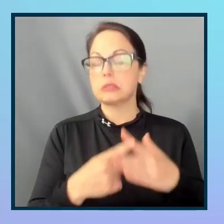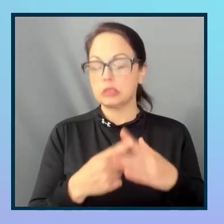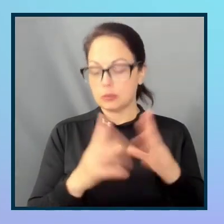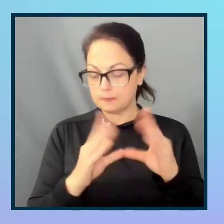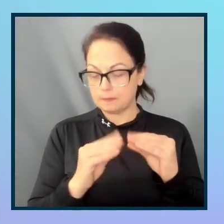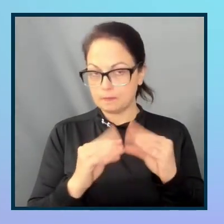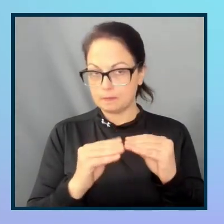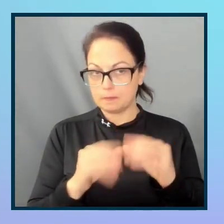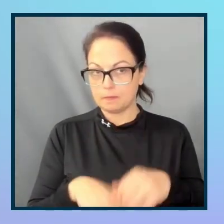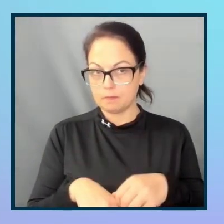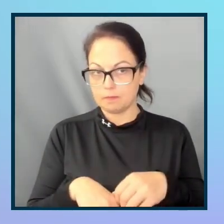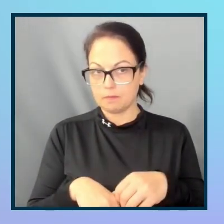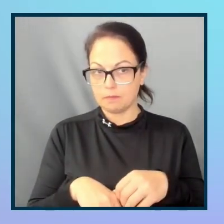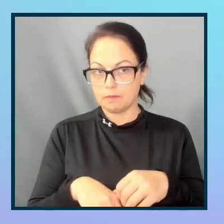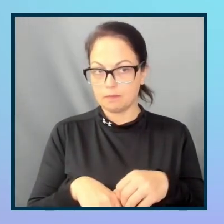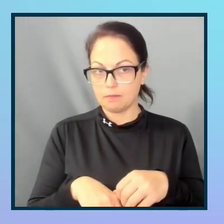DE&I efforts have been...